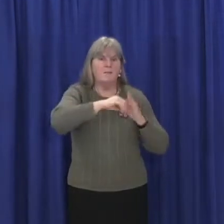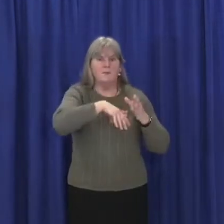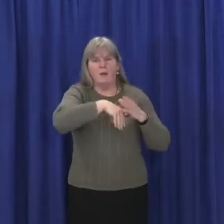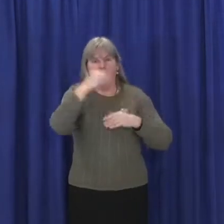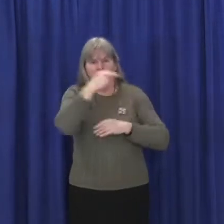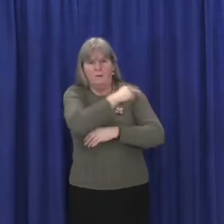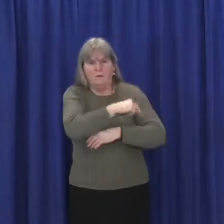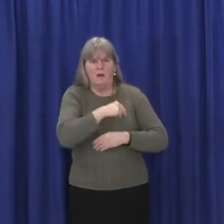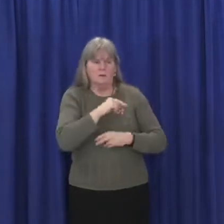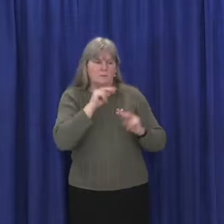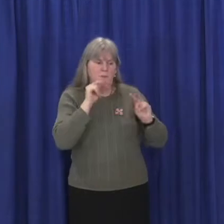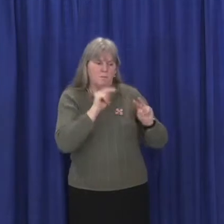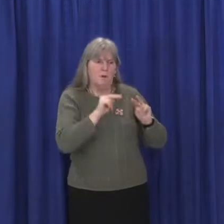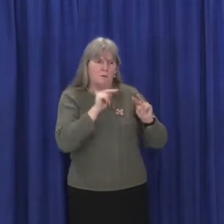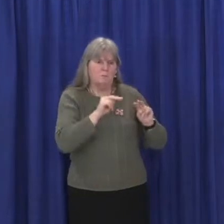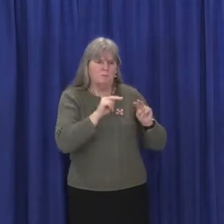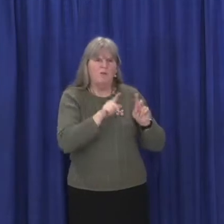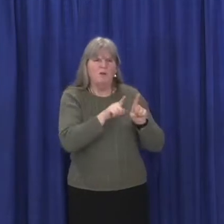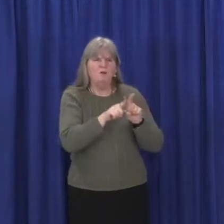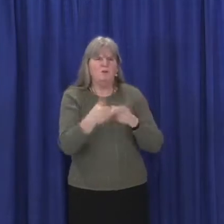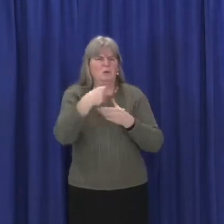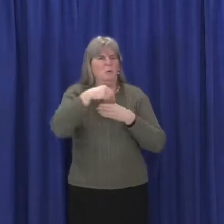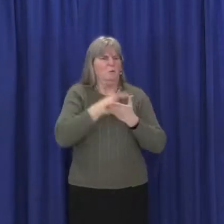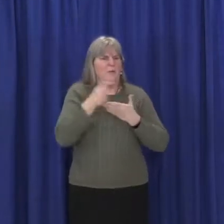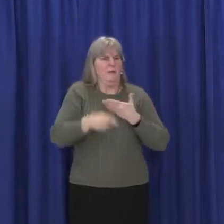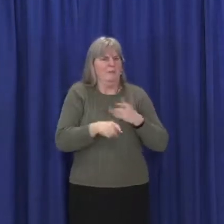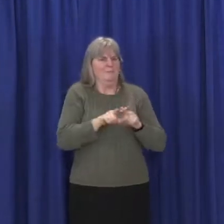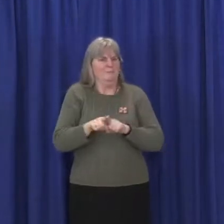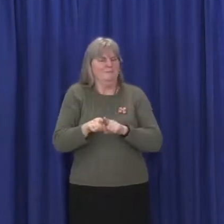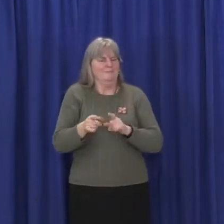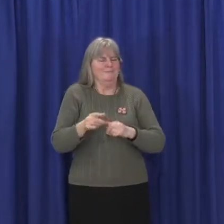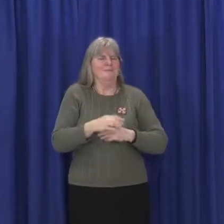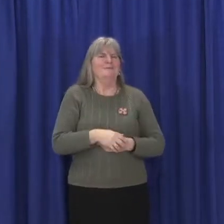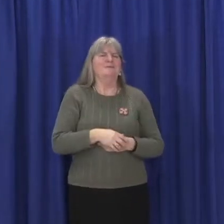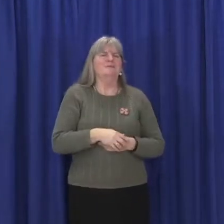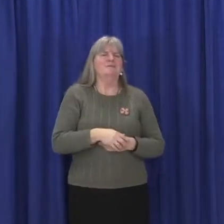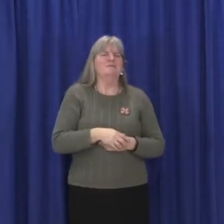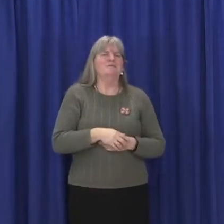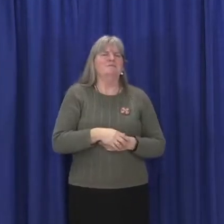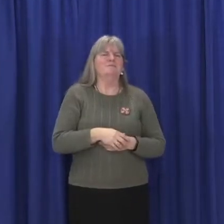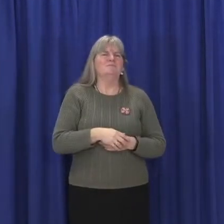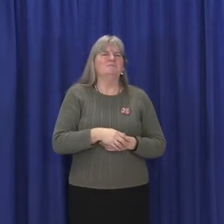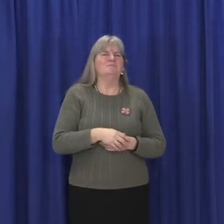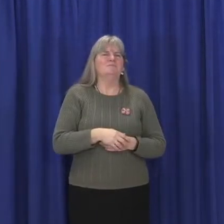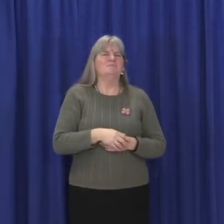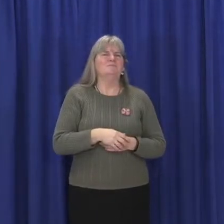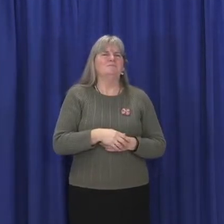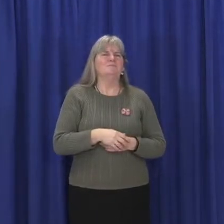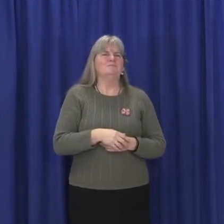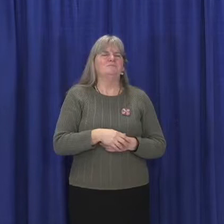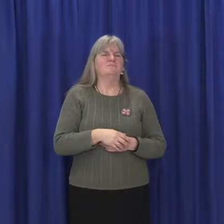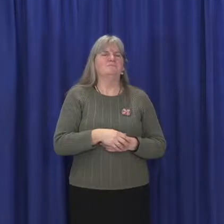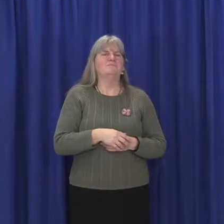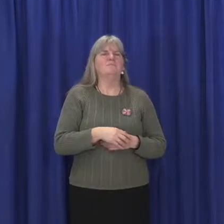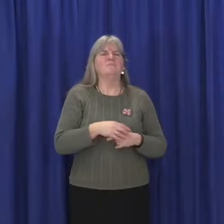This includes on the weekend. We don't get our data feeds on the weekend. But I do-- I do monitor